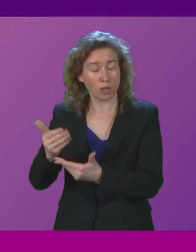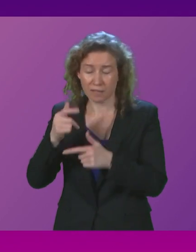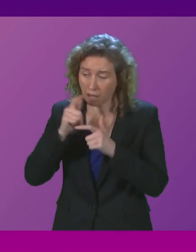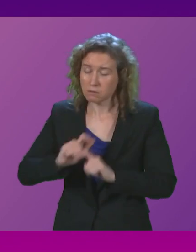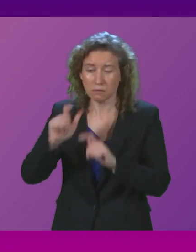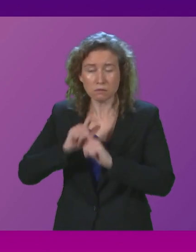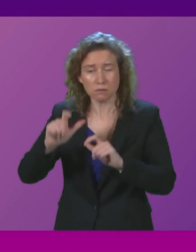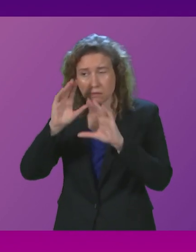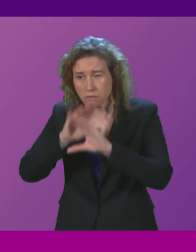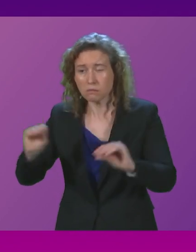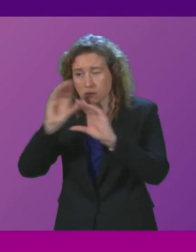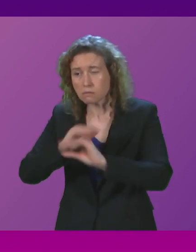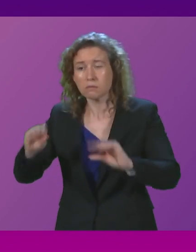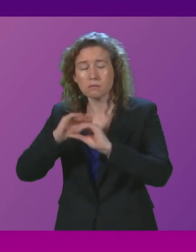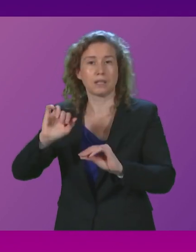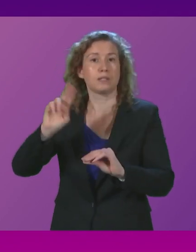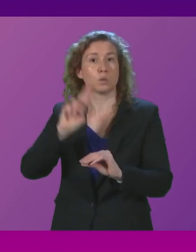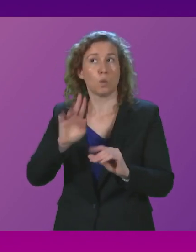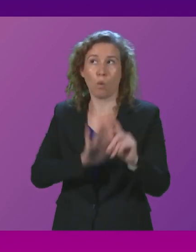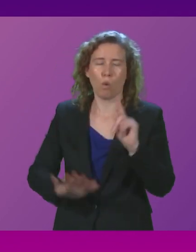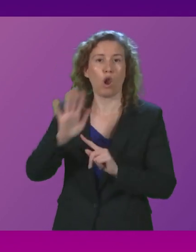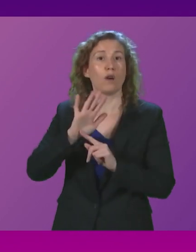this issue in schools up and down the country?